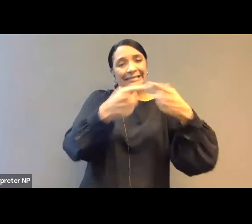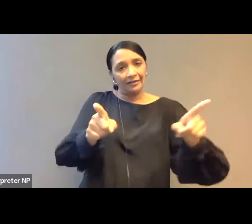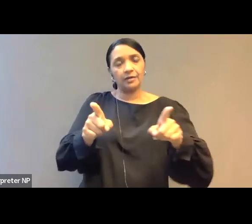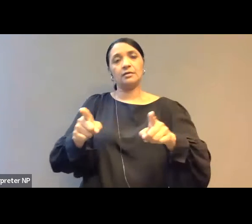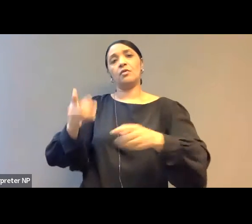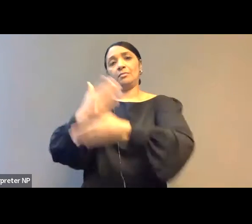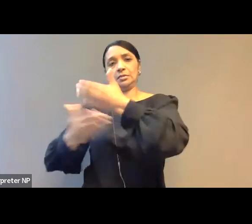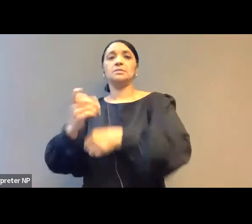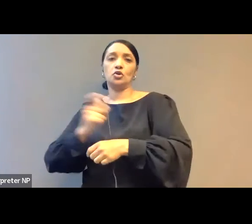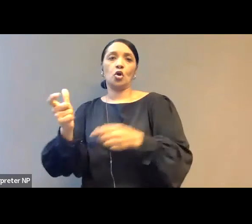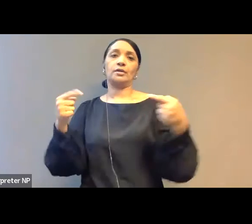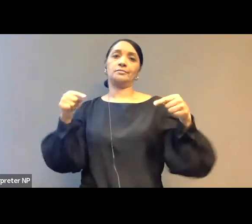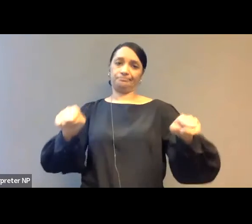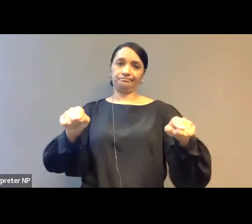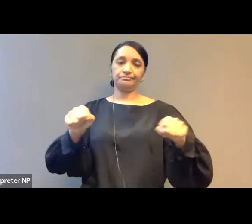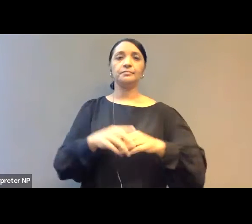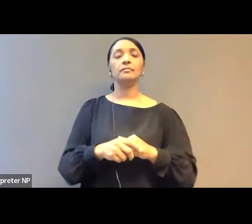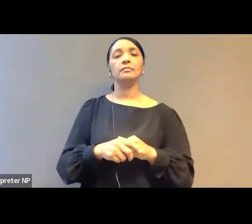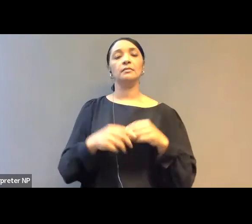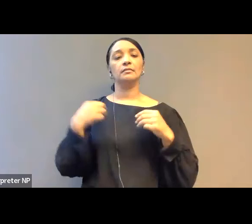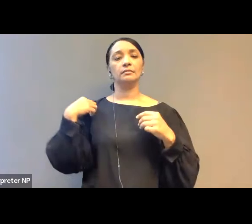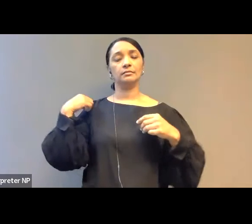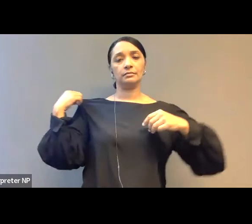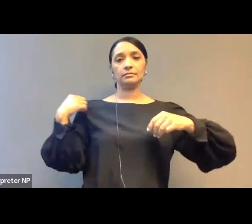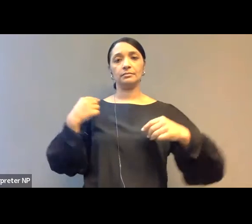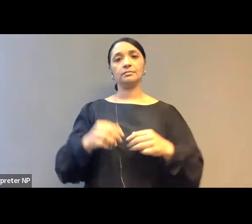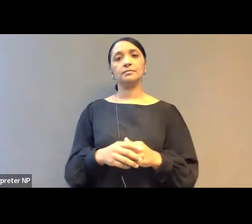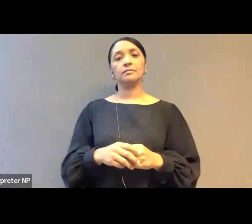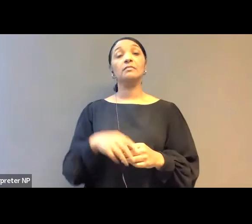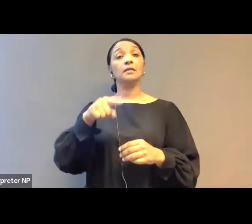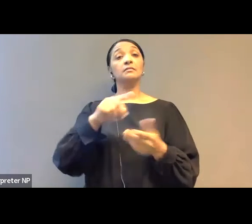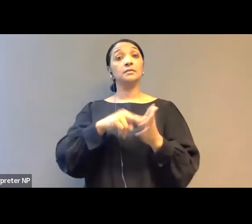This one will replace the proposed replacement of national cards